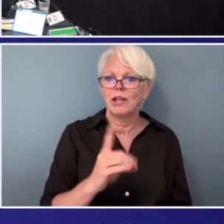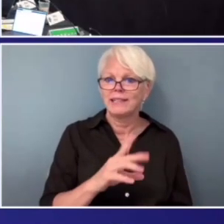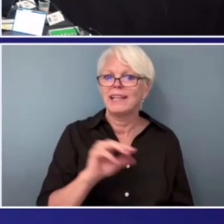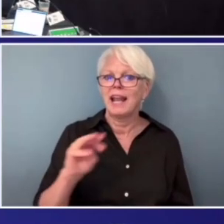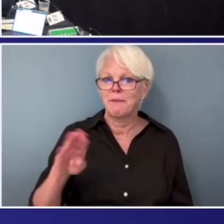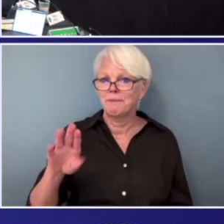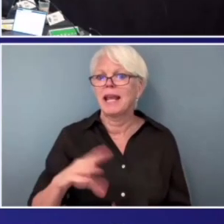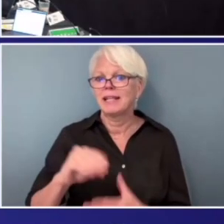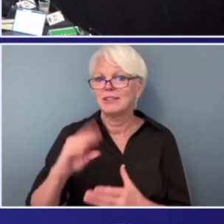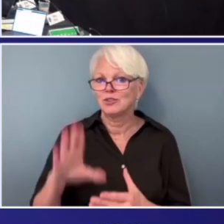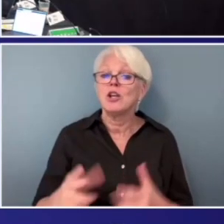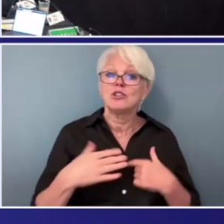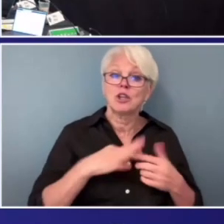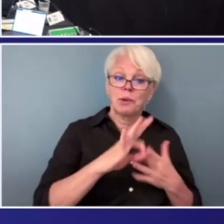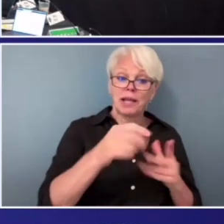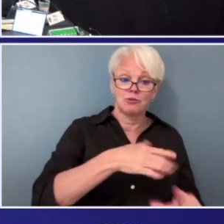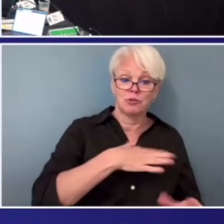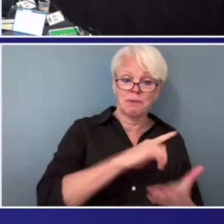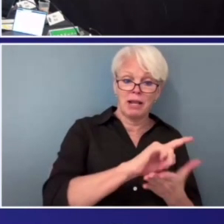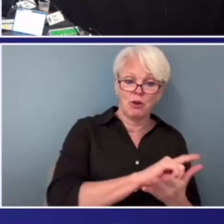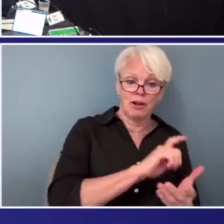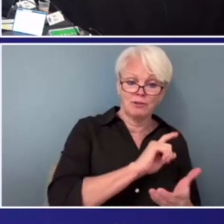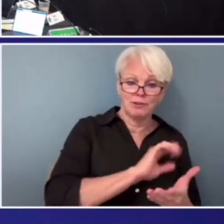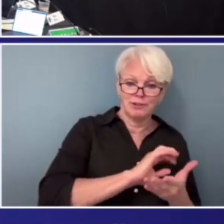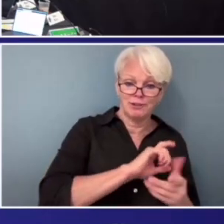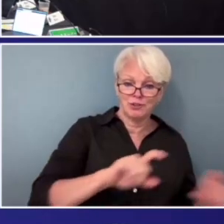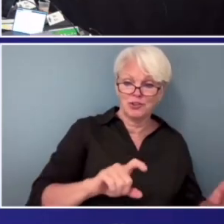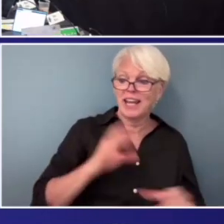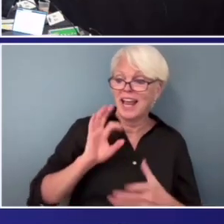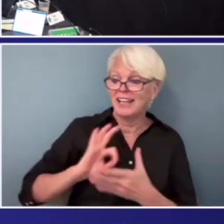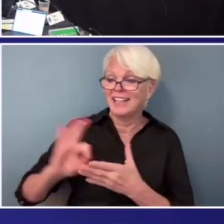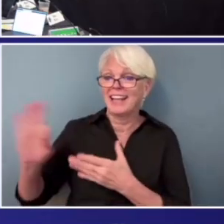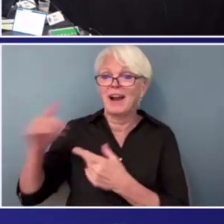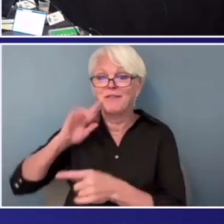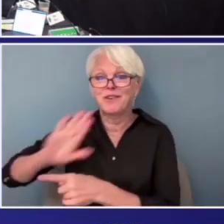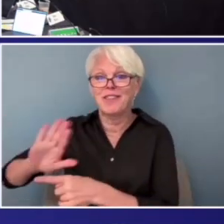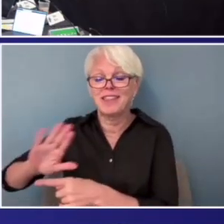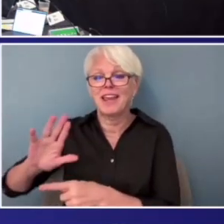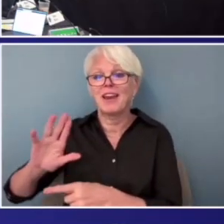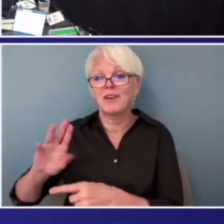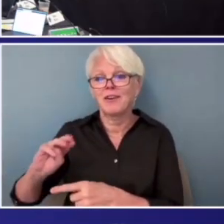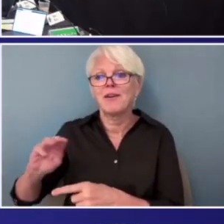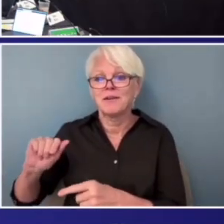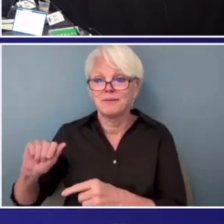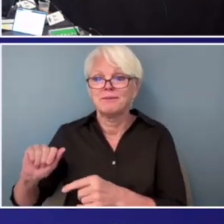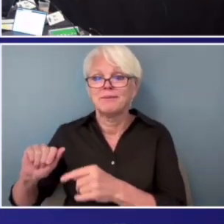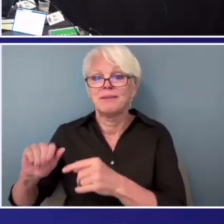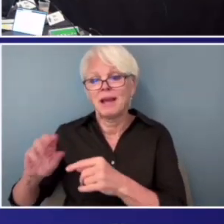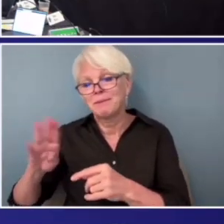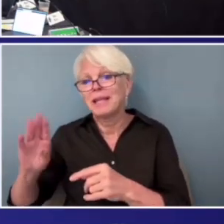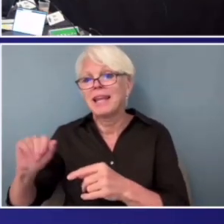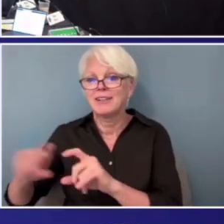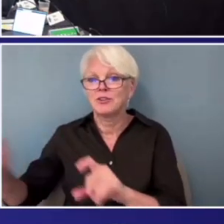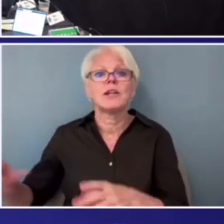business degree. I think where the professional -- but because we're favoring the professional degree here with a higher loan limits, if it counts towards the